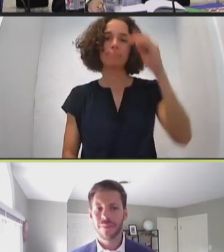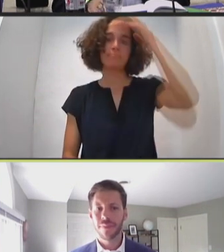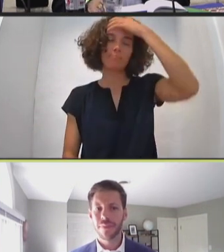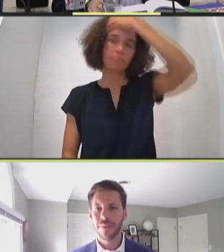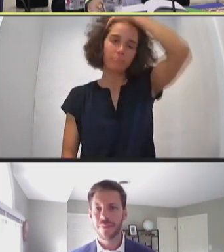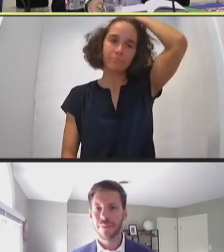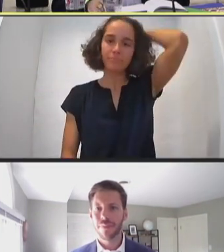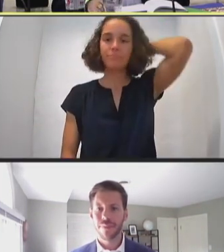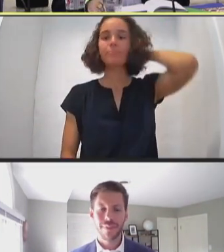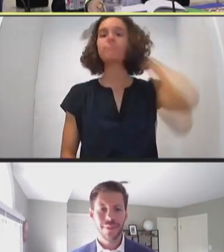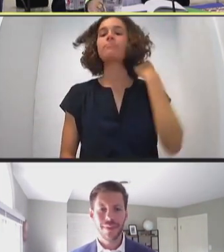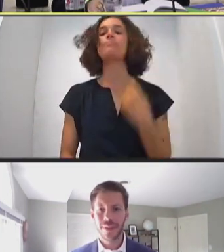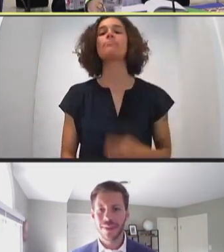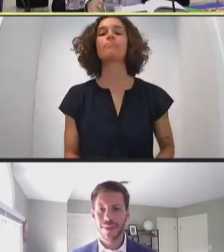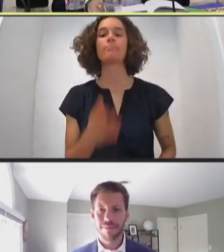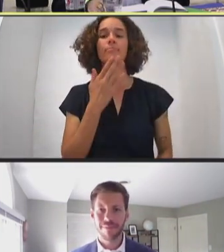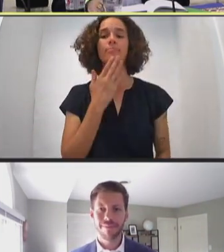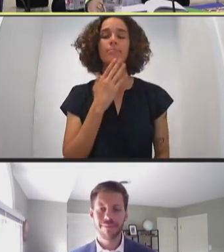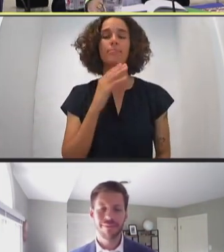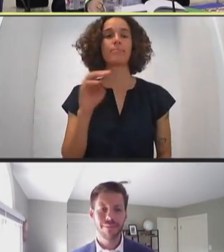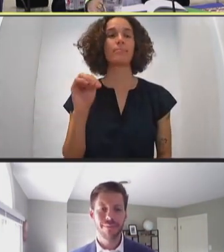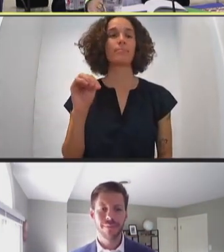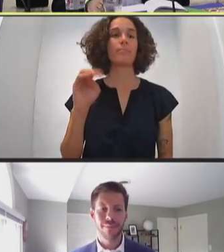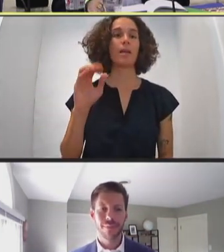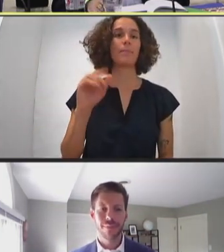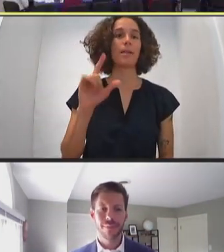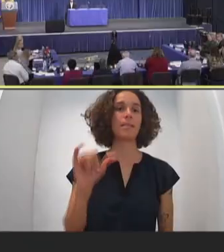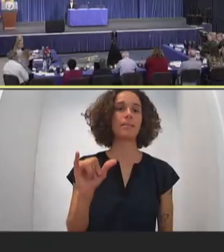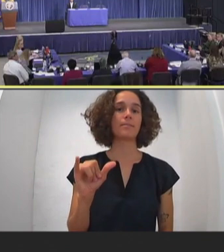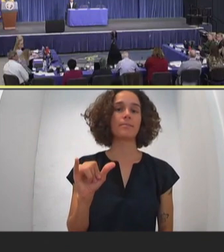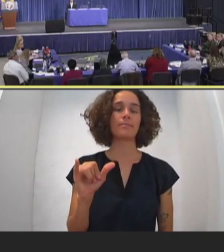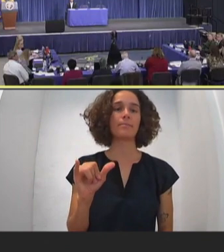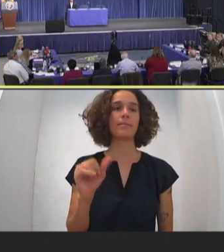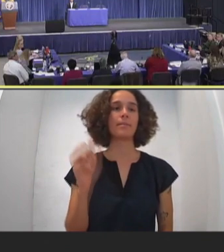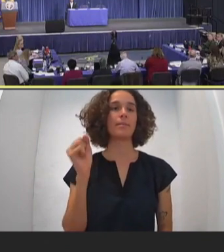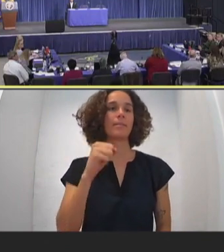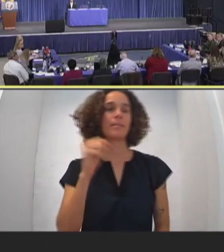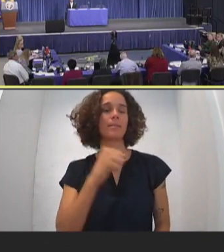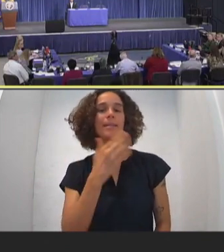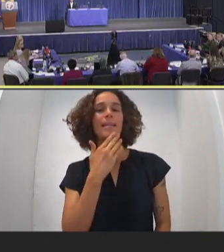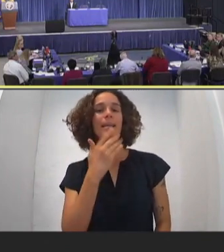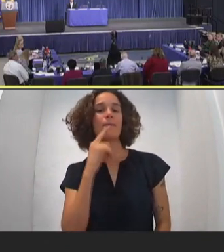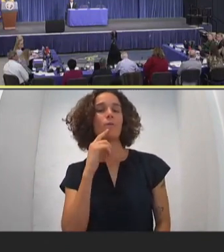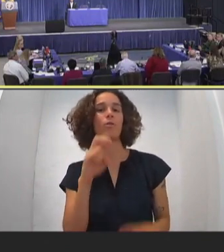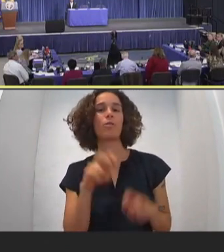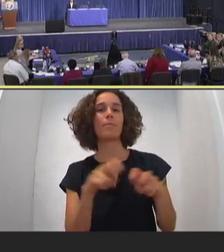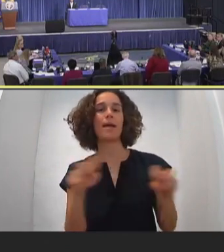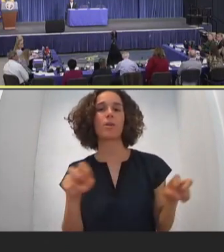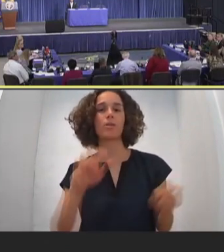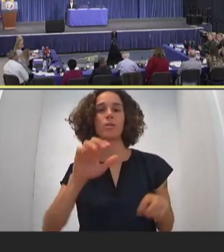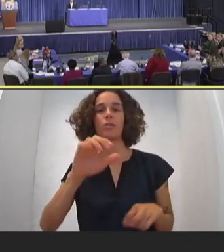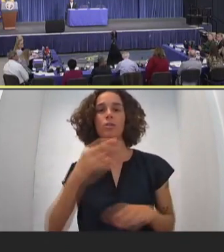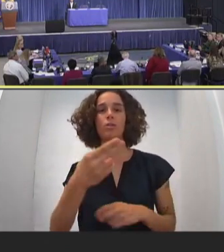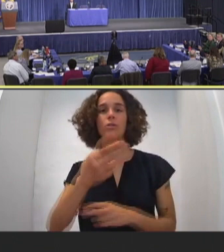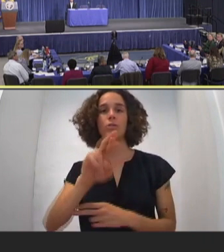Robert Hopkins: Thank you. Molly Howell. Molly Howell: Yes. Thank you to the panel. Chris, I have a question for you, and then I